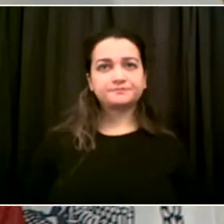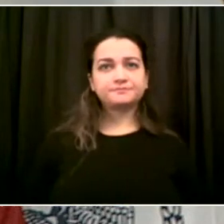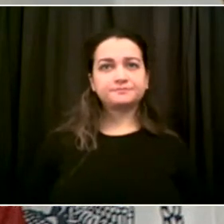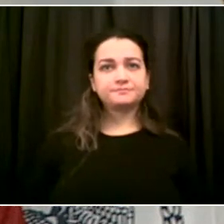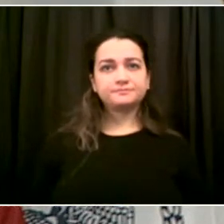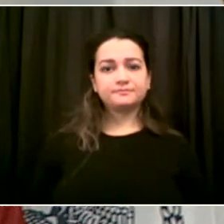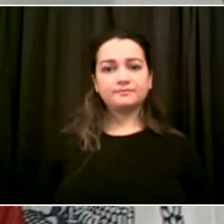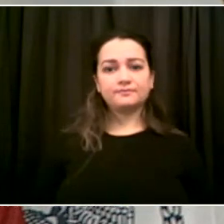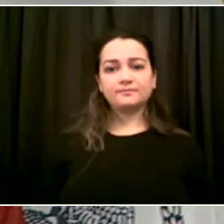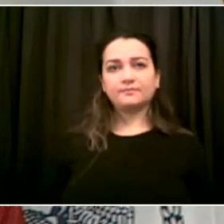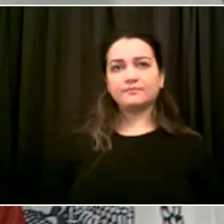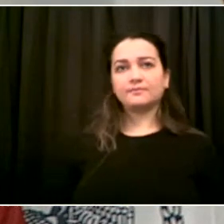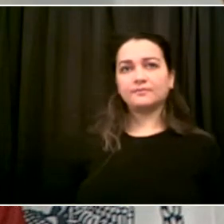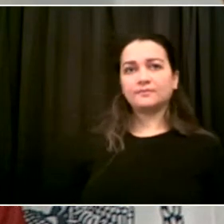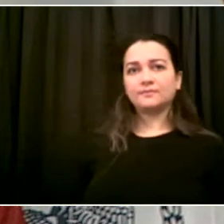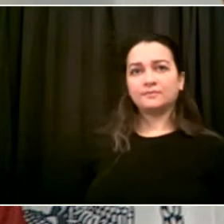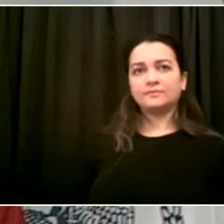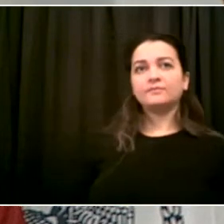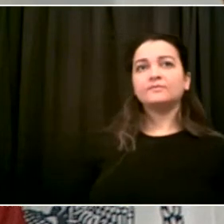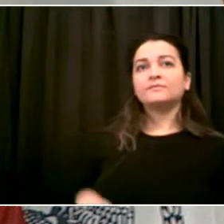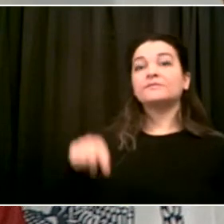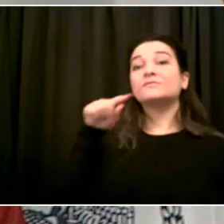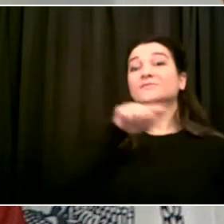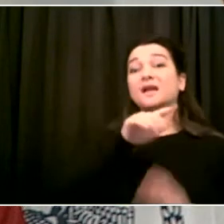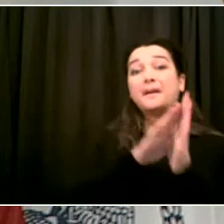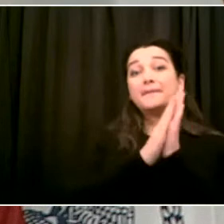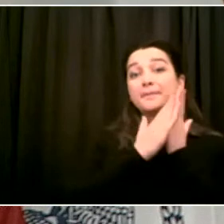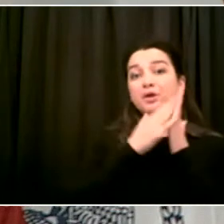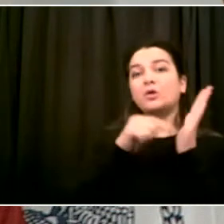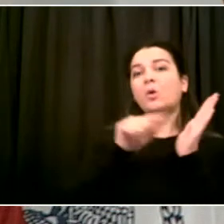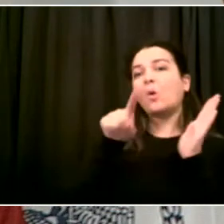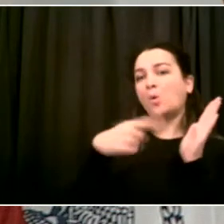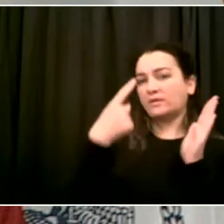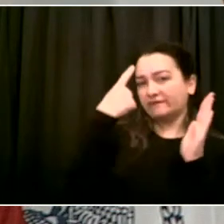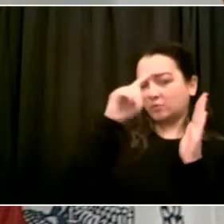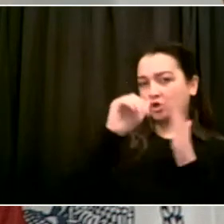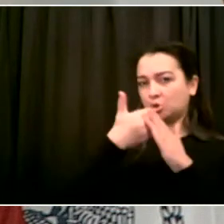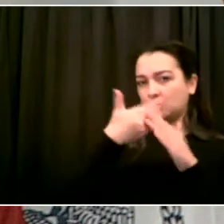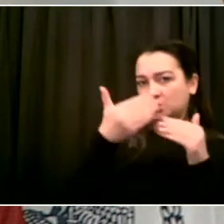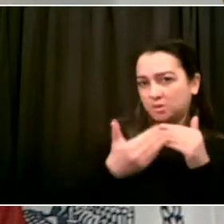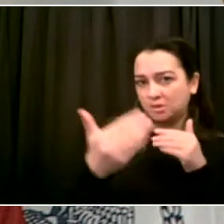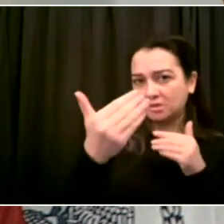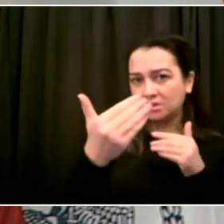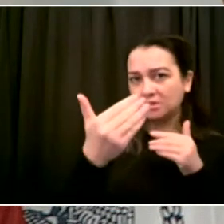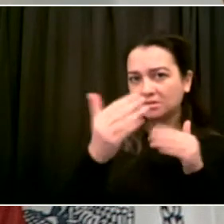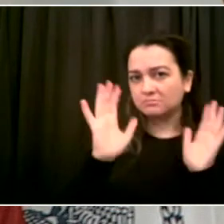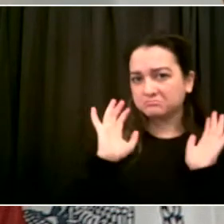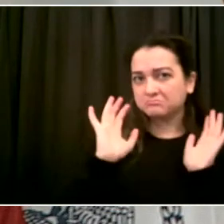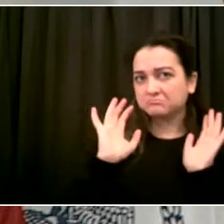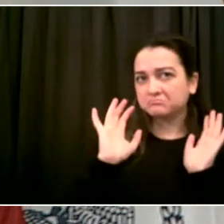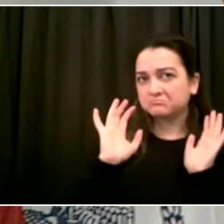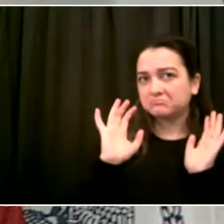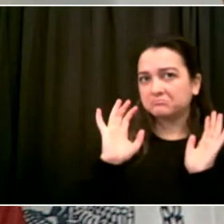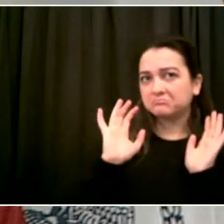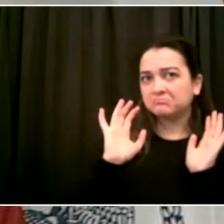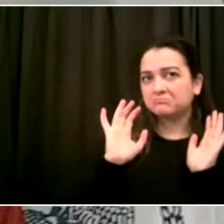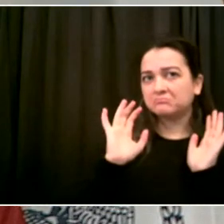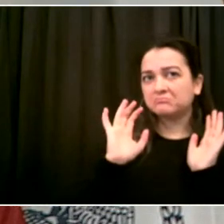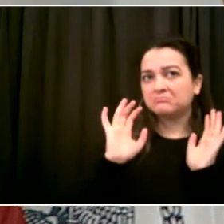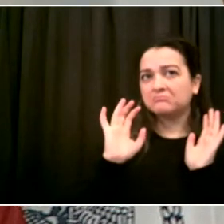WHETETHER R DGO FO BBID IT'S A NEW SITUATION OR SOMETHING CONTINUING FROM PREVIOUS CHARGES , THIS IS NOW THE LAW OF THE